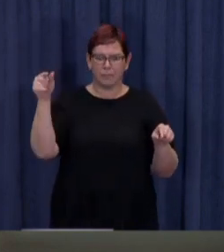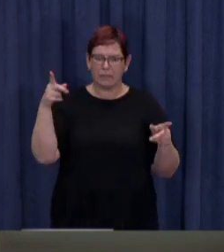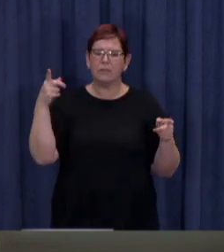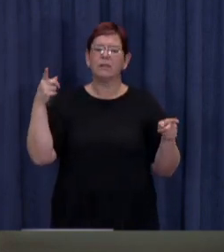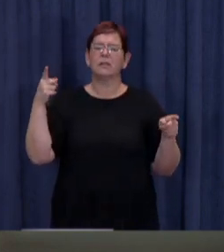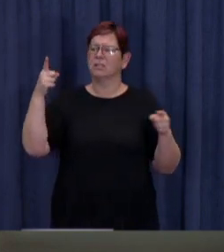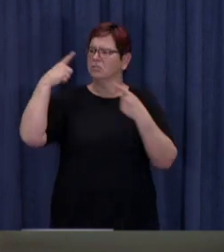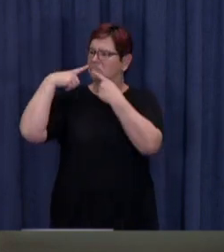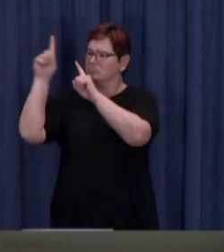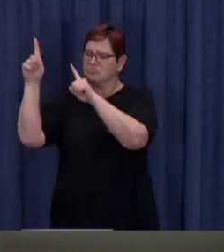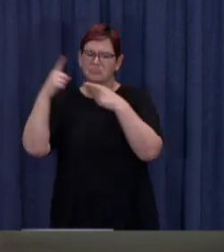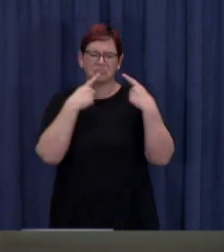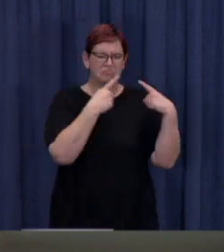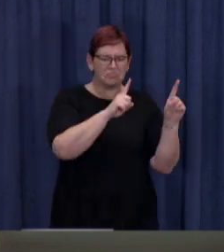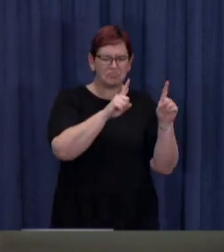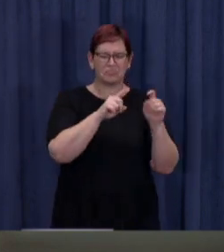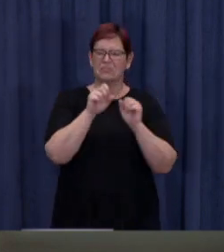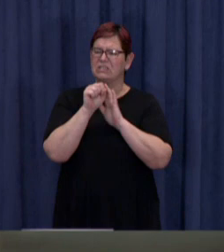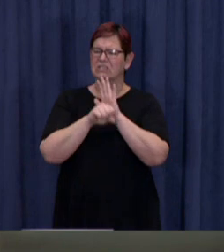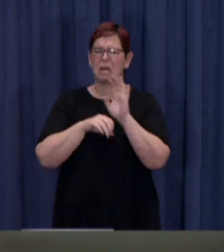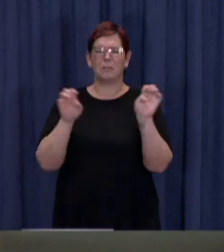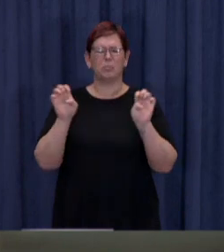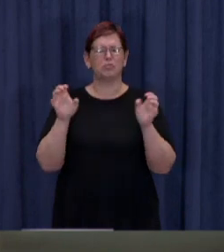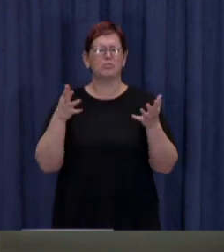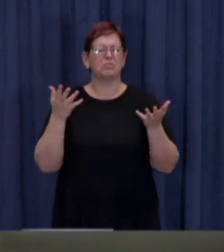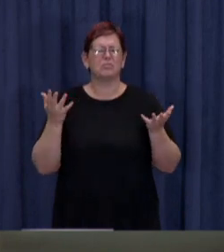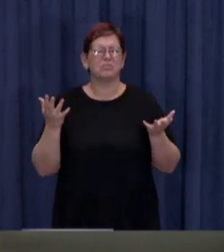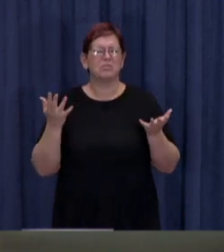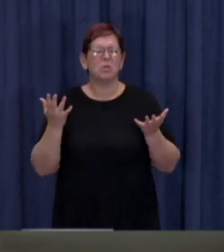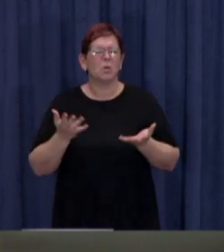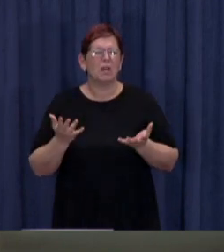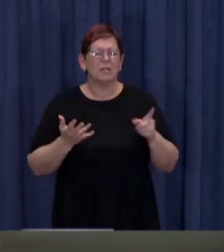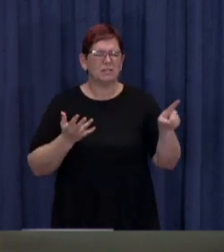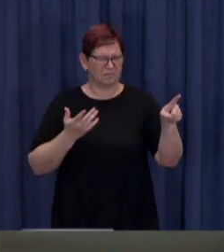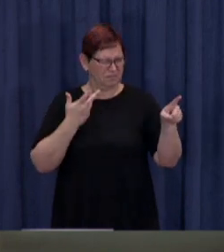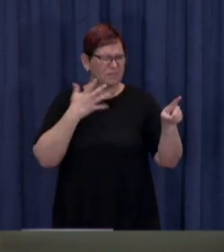the Chief Medical Officer of Health and the and the operations people their